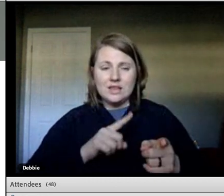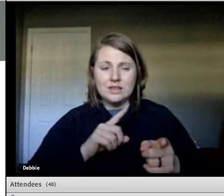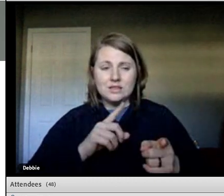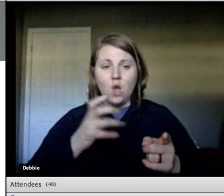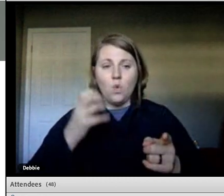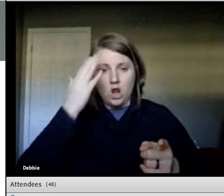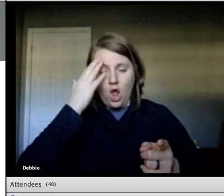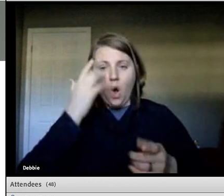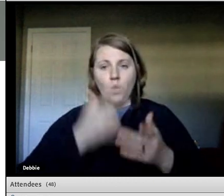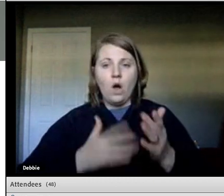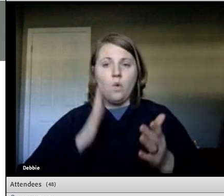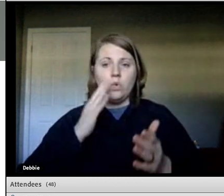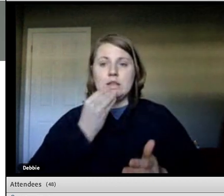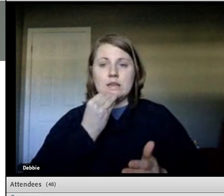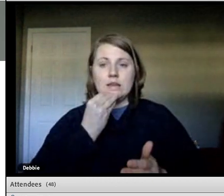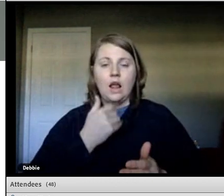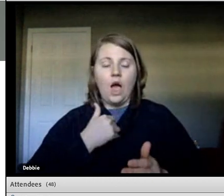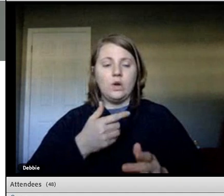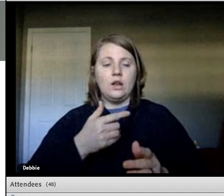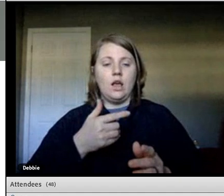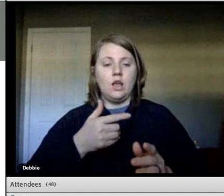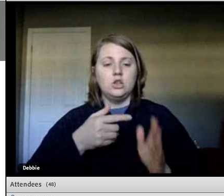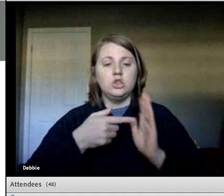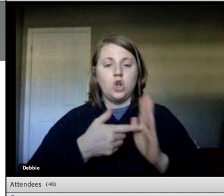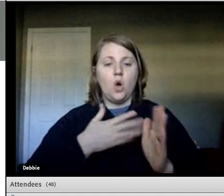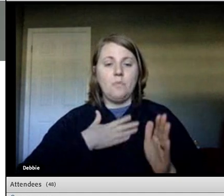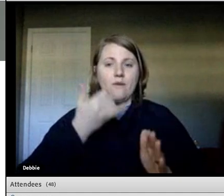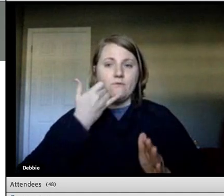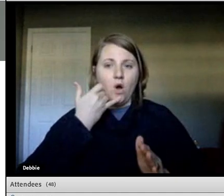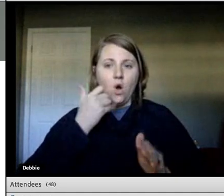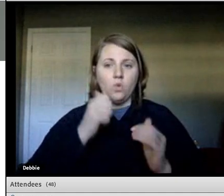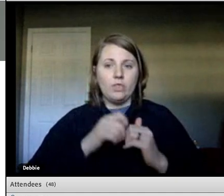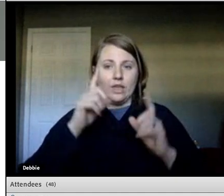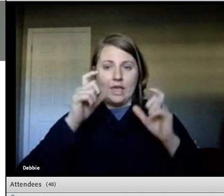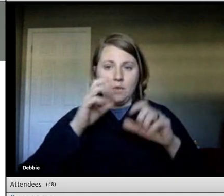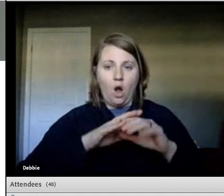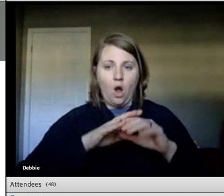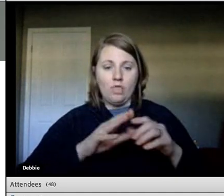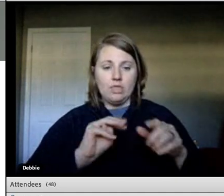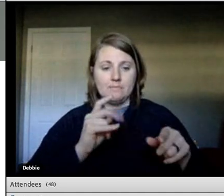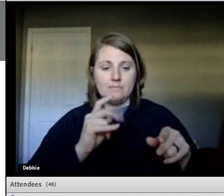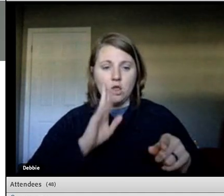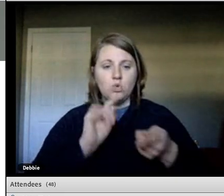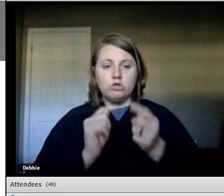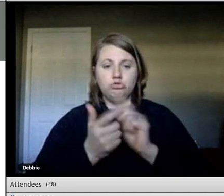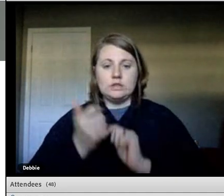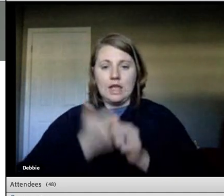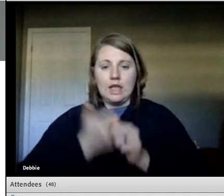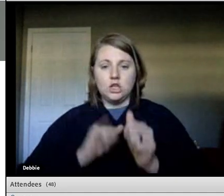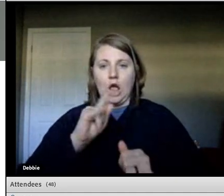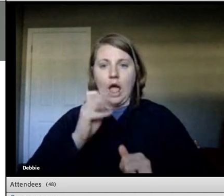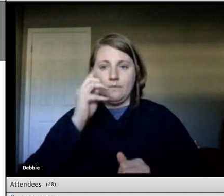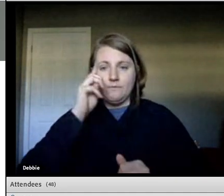and it would translate each item for me as I went through it. I thought that was a really great functionality,